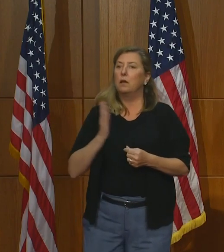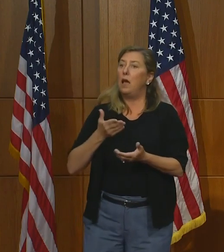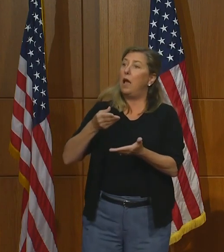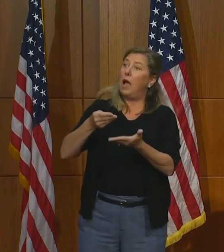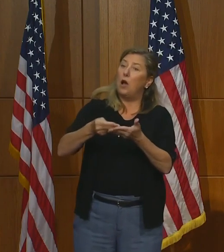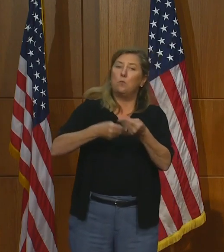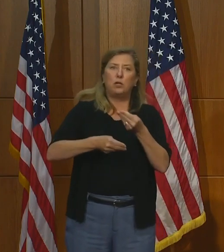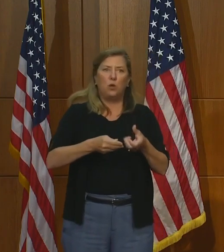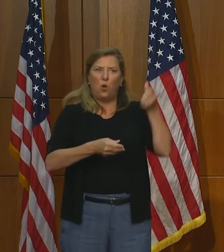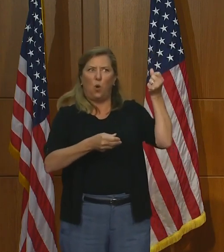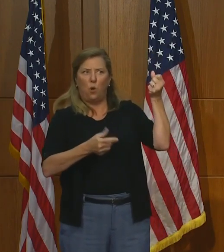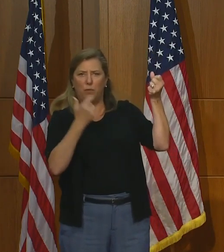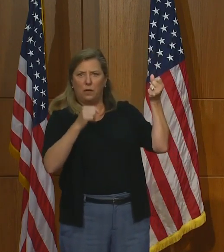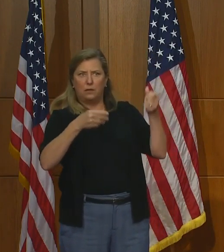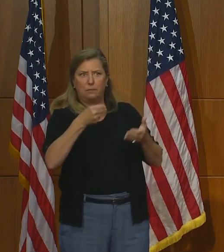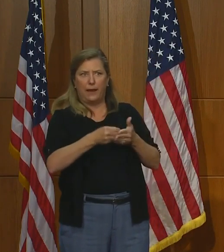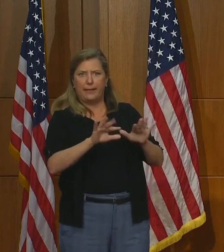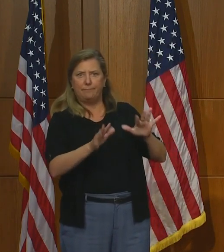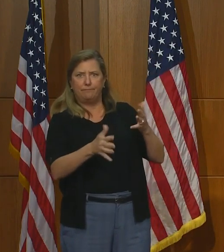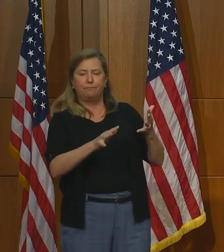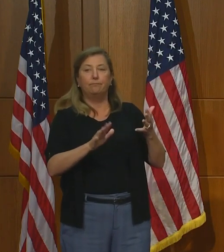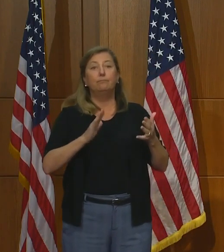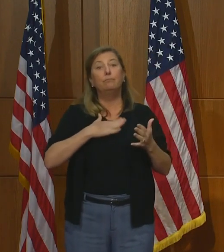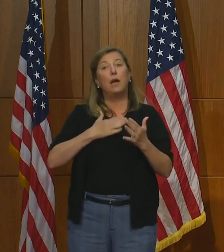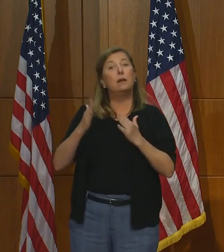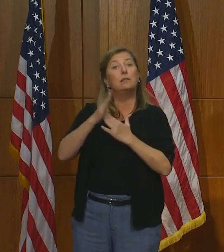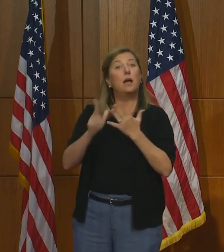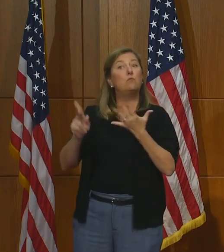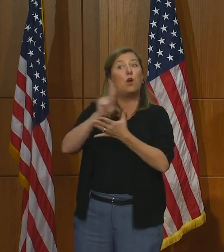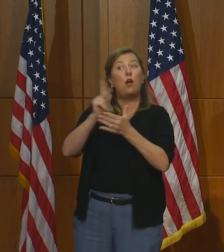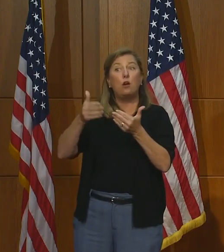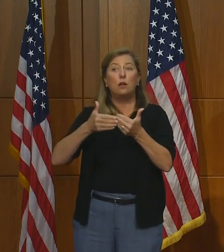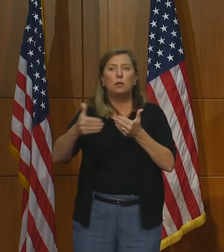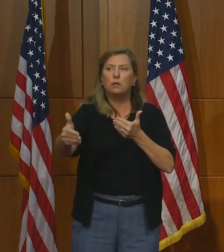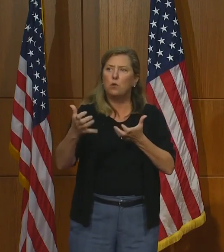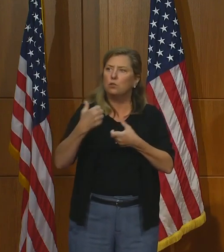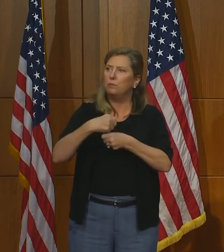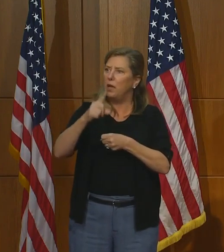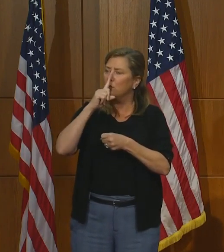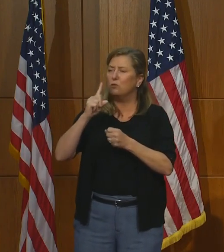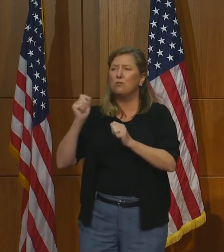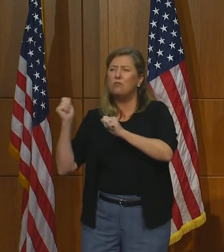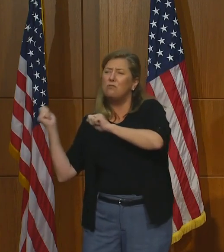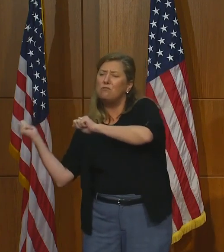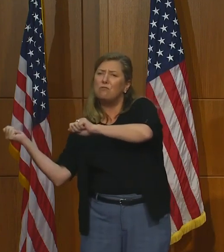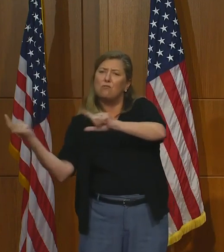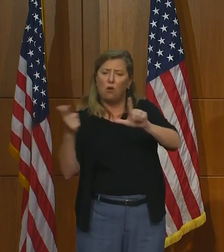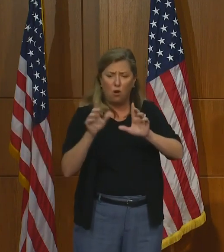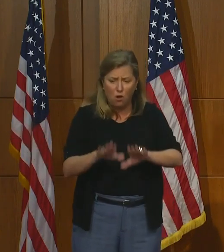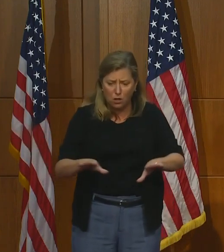TO HIT THE PAUSE BUTTON- ON OUR BUDGET- IT IS ONE OF MY TOP